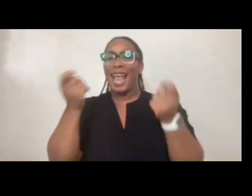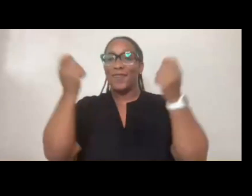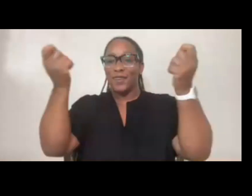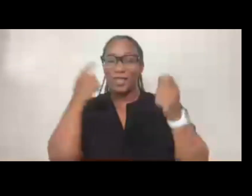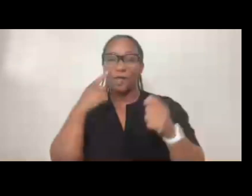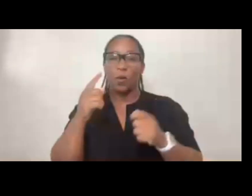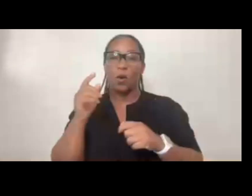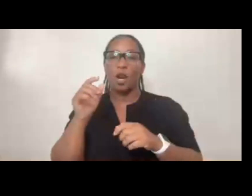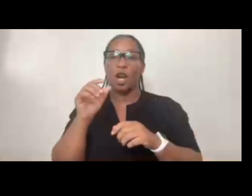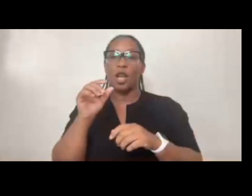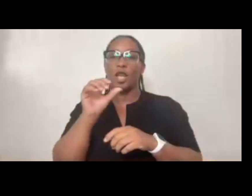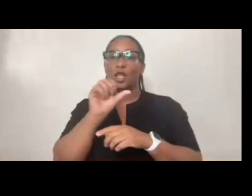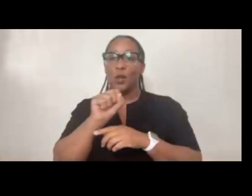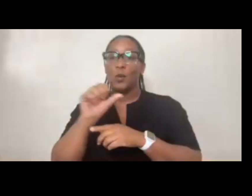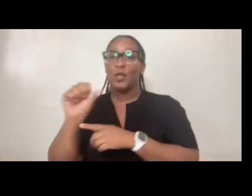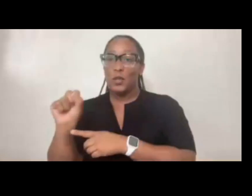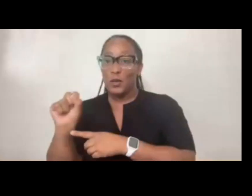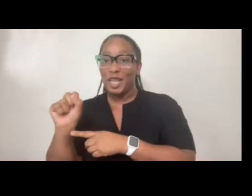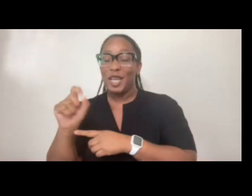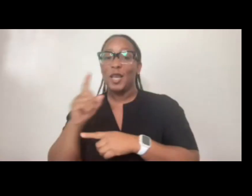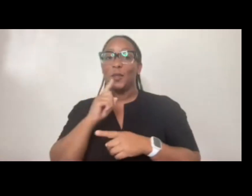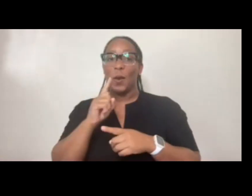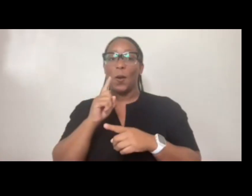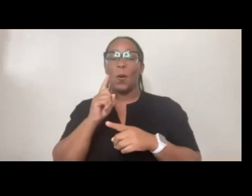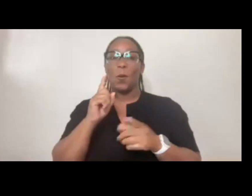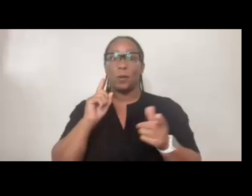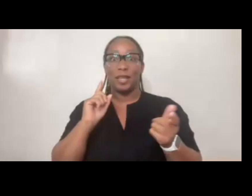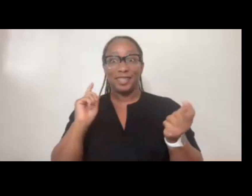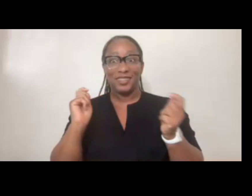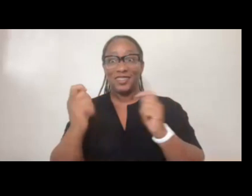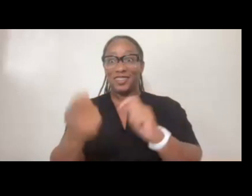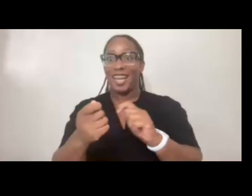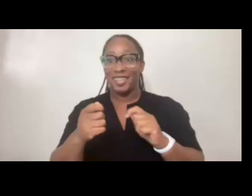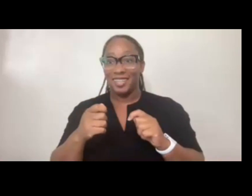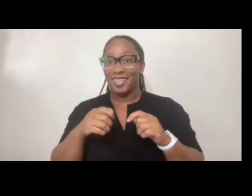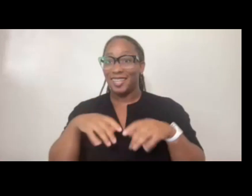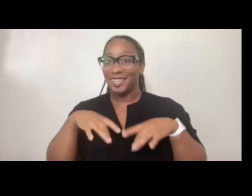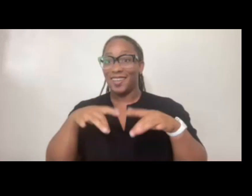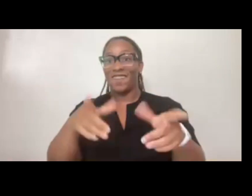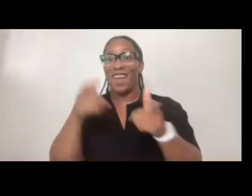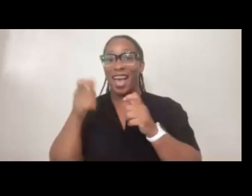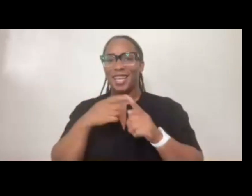So the landscape is moving quickly and my thoughts are changing almost daily.